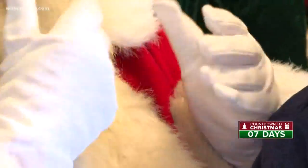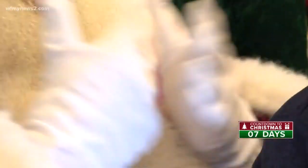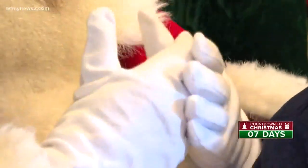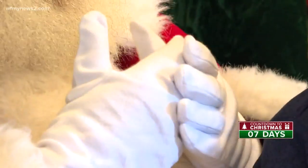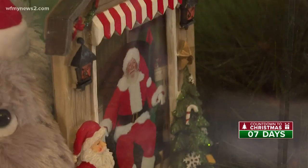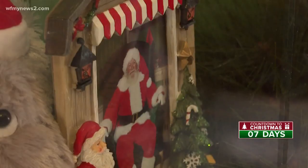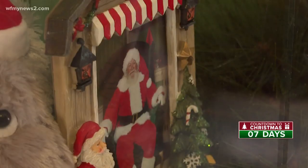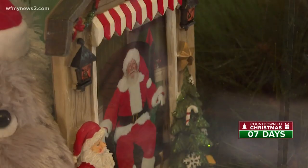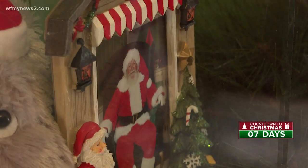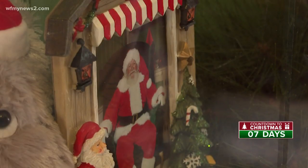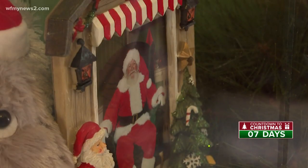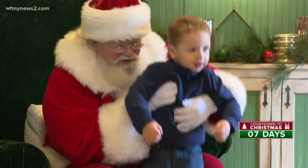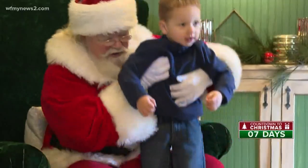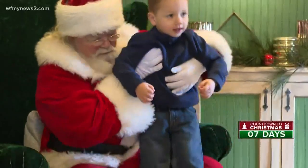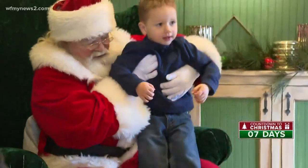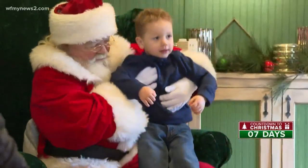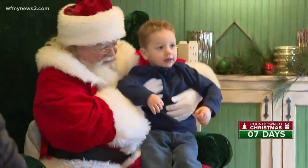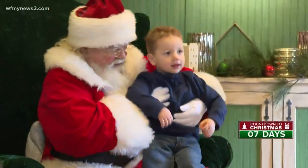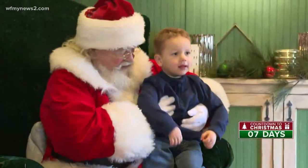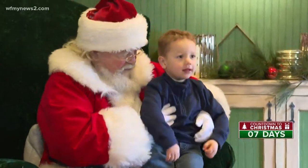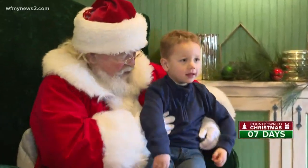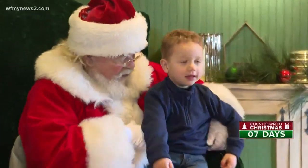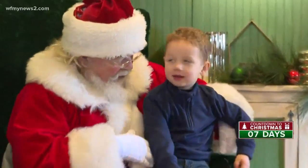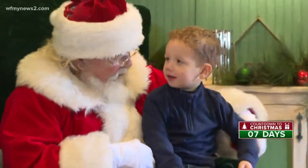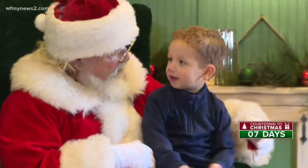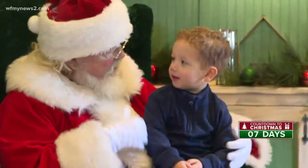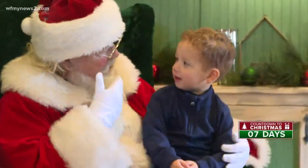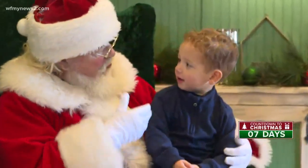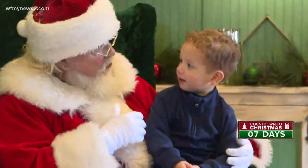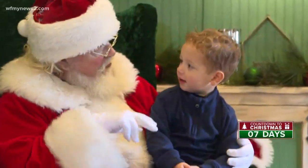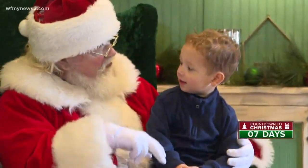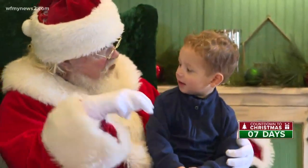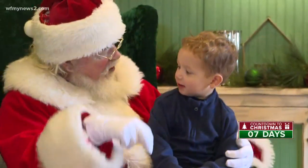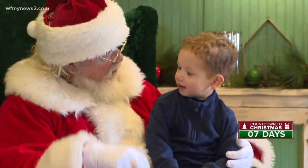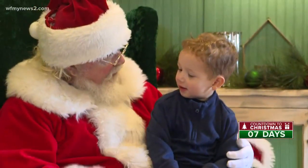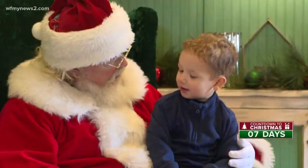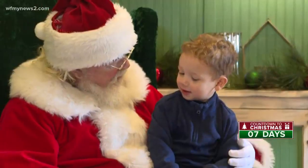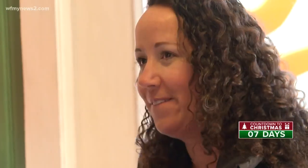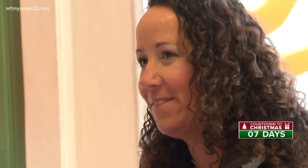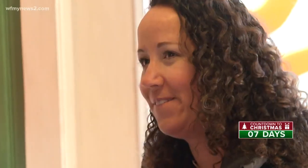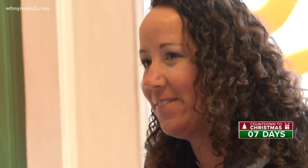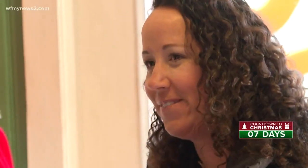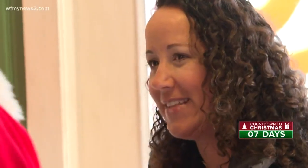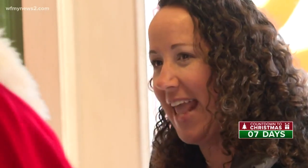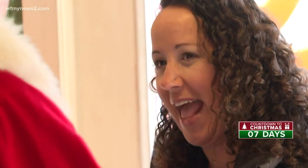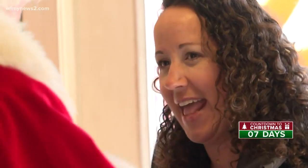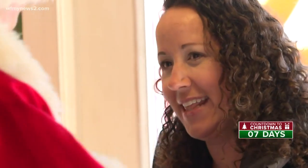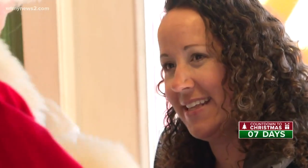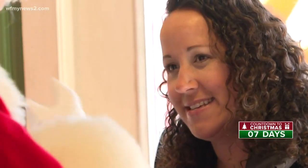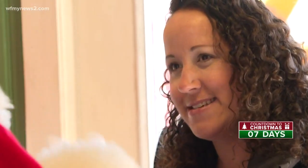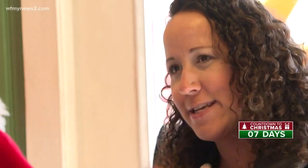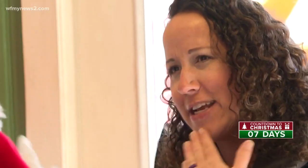WAS GETTING A TRUE GIFT FOR THE HOLIDAYS. TAKE A LOOK TODAY WE HAD THE PLEASURE OF WELCOMING WAS GETTING A TRUE GIFT FOR THE HOLIDAYS. TAKE A LOOK TODAY WE HAD THE PLEASURE OF WELCOMING A HOLIDAYS. TAKE A LOOK TODAY WE HAD THE PLEASURE OF WELCOMING A HOLIDAYS. TAKE A LOOK TODAY WE HAD THE PLEASURE OF WELCOMING A FAMILY HOLIDAYS. TAKE A LOOK TODAY WE HAD THE PLEASURE OF WELCOMING A FAMILY THAT HOLIDAYS. TAKE A LOOK TODAY WE HAD THE PLEASURE OF WELCOMING A FAMILY THAT COMMUNICATES HOLIDAYS. TAKE A LOOK TODAY WE HAD THE PLEASURE OF WELCOMING A FAMILY THAT COMMUNICATES AN HAD THE PLEASURE OF WELCOMING A FAMILY THAT COMMUNICATES AN HAD THE PLEASURE OF WELCOMING A FAMILY THAT COMMUNICATES AN AMERICAN HAD THE PLEASURE OF WELCOMING A FAMILY THAT COMMUNICATES AN AMERICAN SIGN HAD THE PLEASURE OF WELCOMING A FAMILY THAT COMMUNICATES AN AMERICAN SIGN LANGUAGE HAD THE PLEASURE OF WELCOMING A FAMILY THAT COMMUNICATES AN AMERICAN SIGN LANGUAGE BECAUSE FAMILY THAT COMMUNICATES AN AMERICAN SIGN LANGUAGE BECAUSE FAMILY THAT COMMUNICATES AN AMERICAN SIGN LANGUAGE BECAUSE SANTA'S FAMILY THAT COMMUNICATES AN AMERICAN SIGN LANGUAGE BECAUSE SANTA'S ALSO FAMILY THAT COMMUNICATES AN AMERICAN SIGN LANGUAGE BECAUSE SANTA'S ALSO COMMUNICATES FAMILY THAT COMMUNICATES AN AMERICAN SIGN LANGUAGE BECAUSE SANTA'S ALSO COMMUNICATES IN AMERICAN SIGN LANGUAGE BECAUSE SANTA'S ALSO COMMUNICATES IN AMERICAN SIGN LANGUAGE BECAUSE SANTA'S ALSO COMMUNICATES IN THAT AMERICAN SIGN LANGUAGE BECAUSE SANTA'S ALSO COMMUNICATES IN THAT WAY.